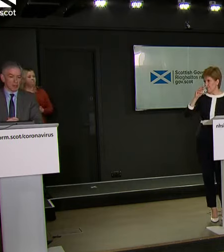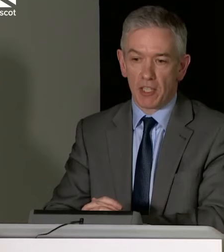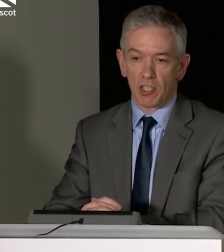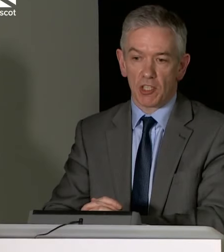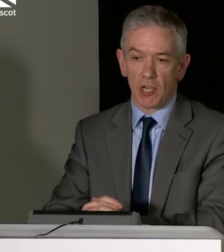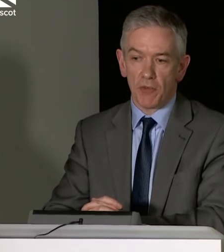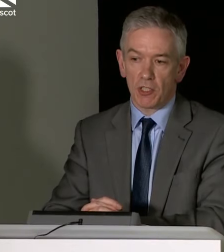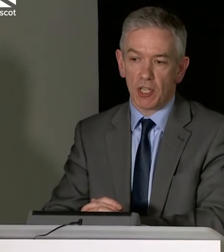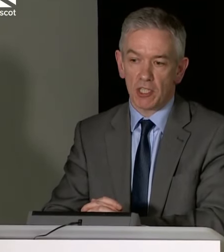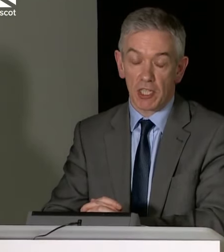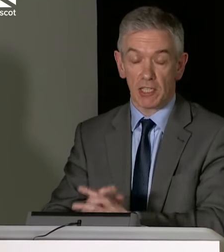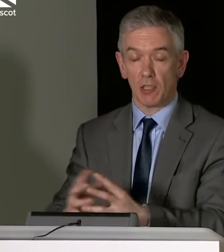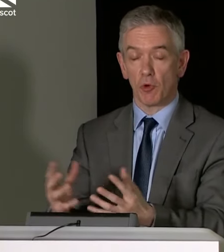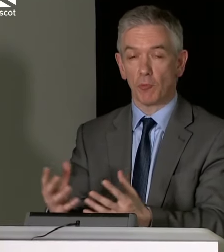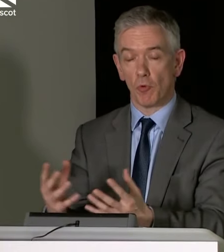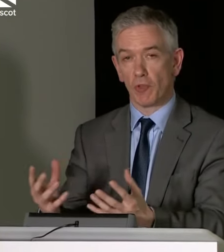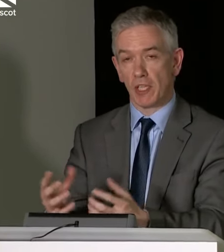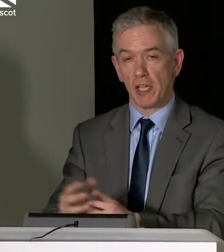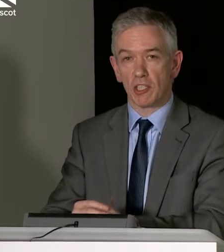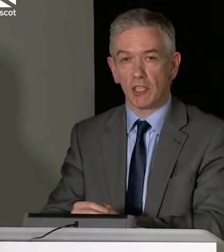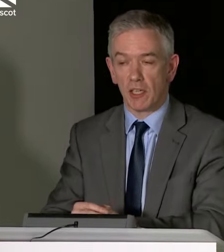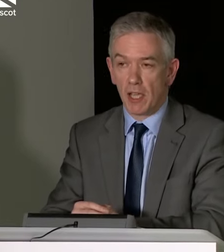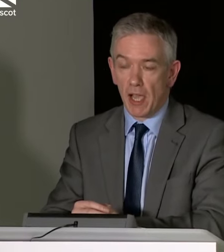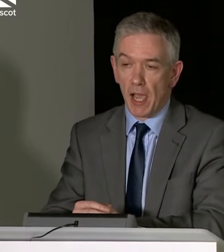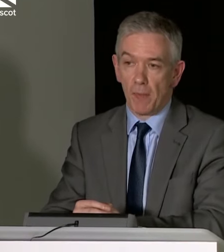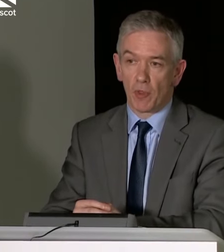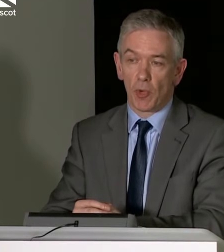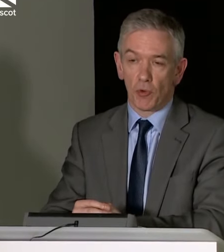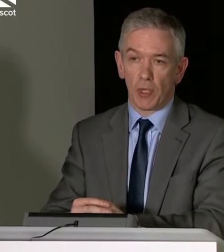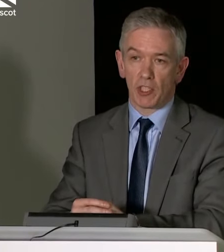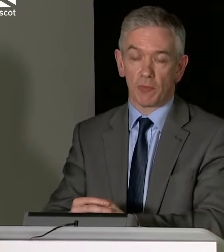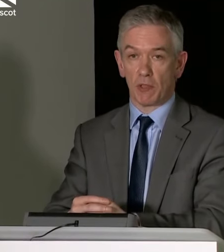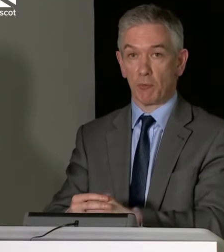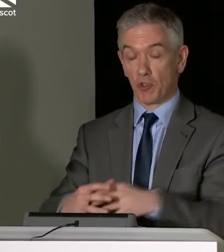itself has created the problem over the years in that the way that we sometimes portray